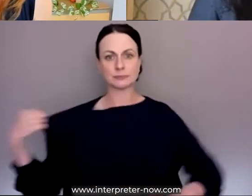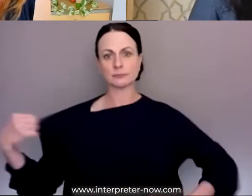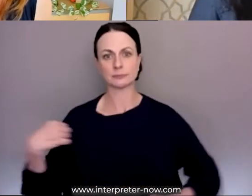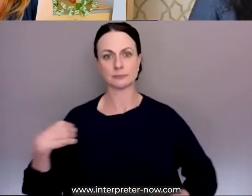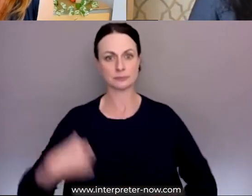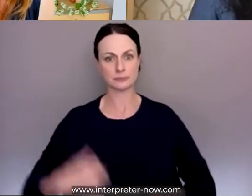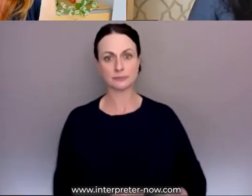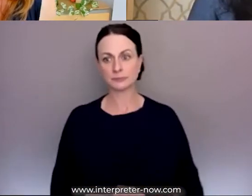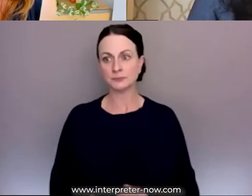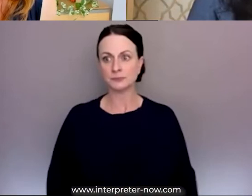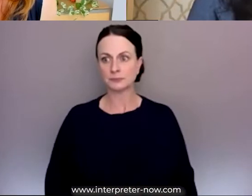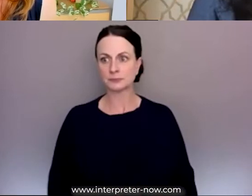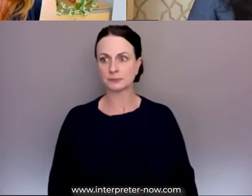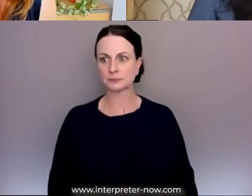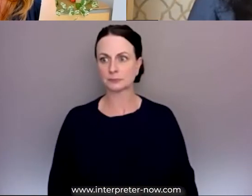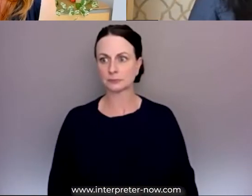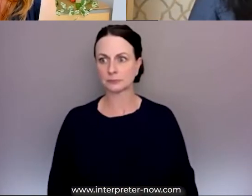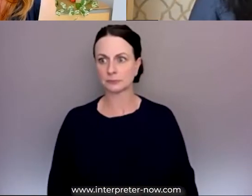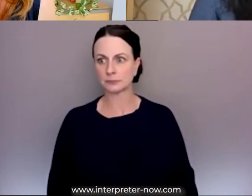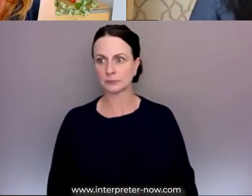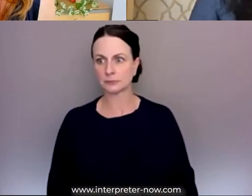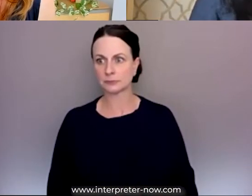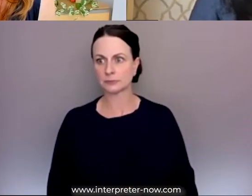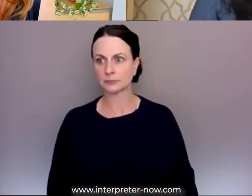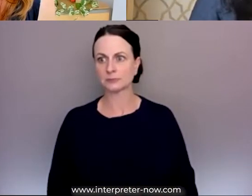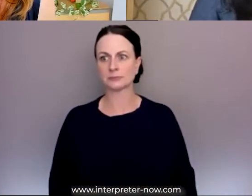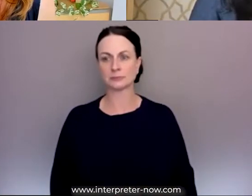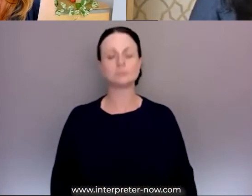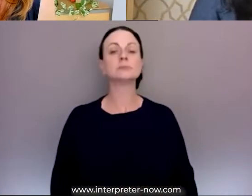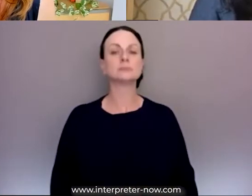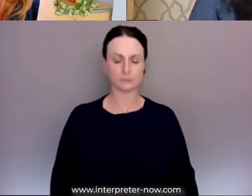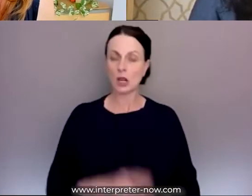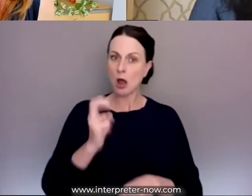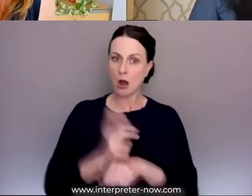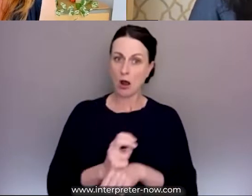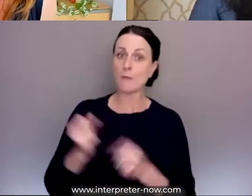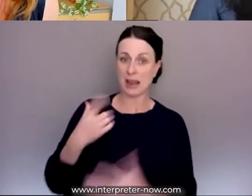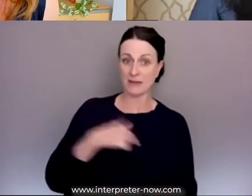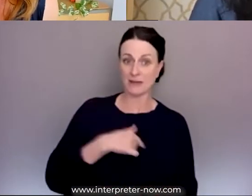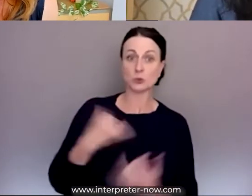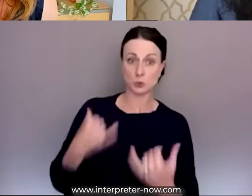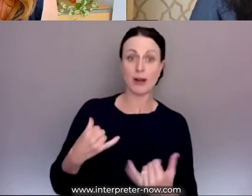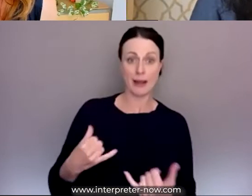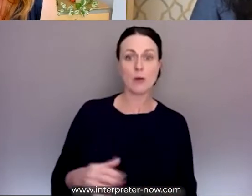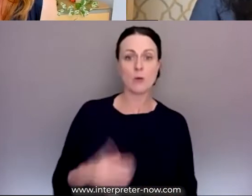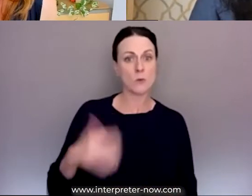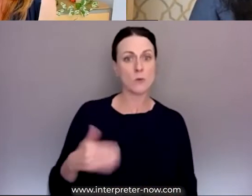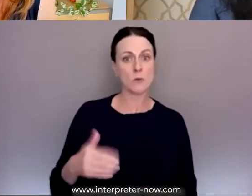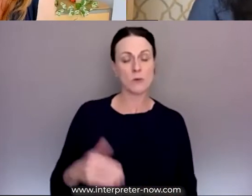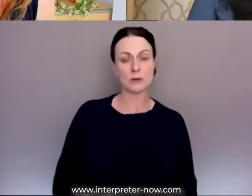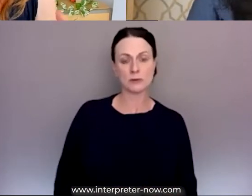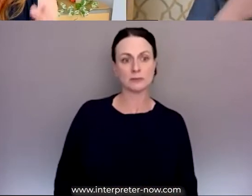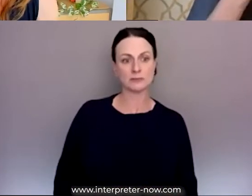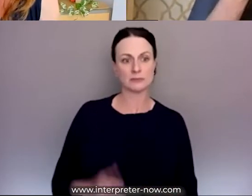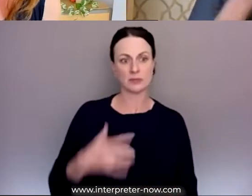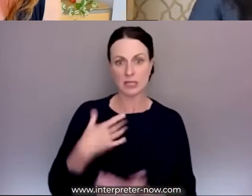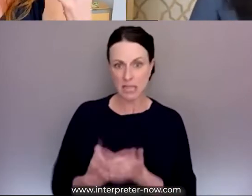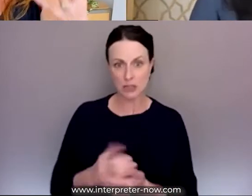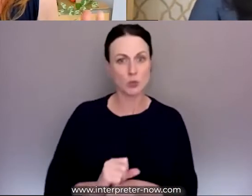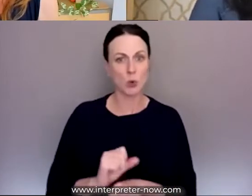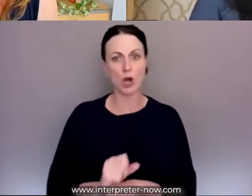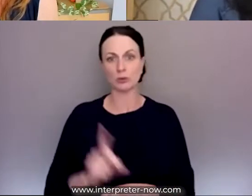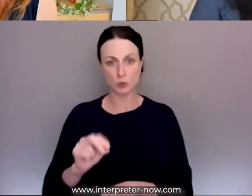It's been hard for a lot of us today to get into work to do our work to think anything